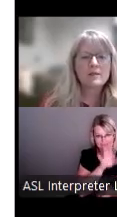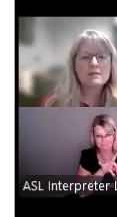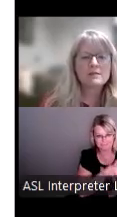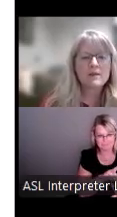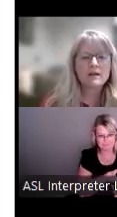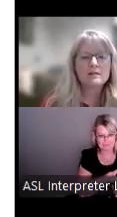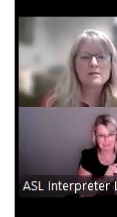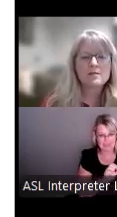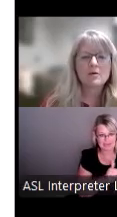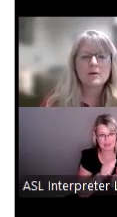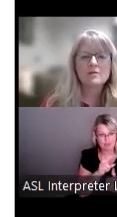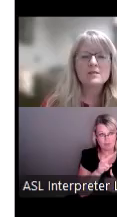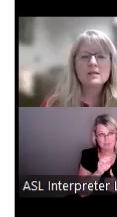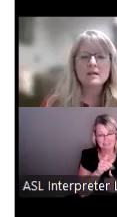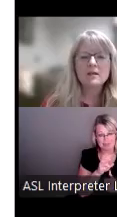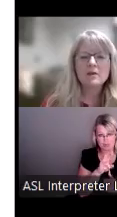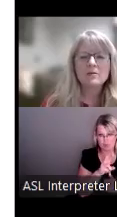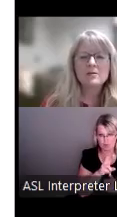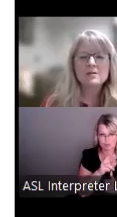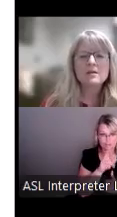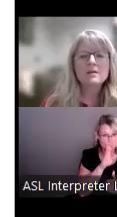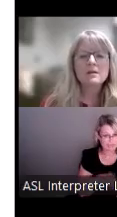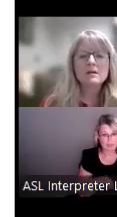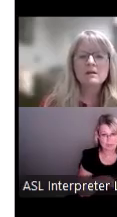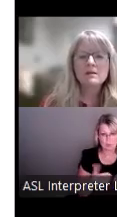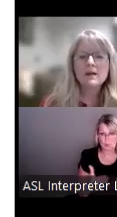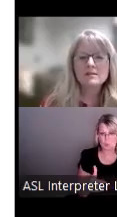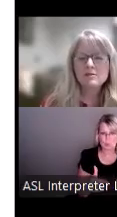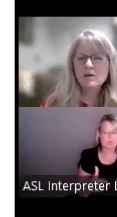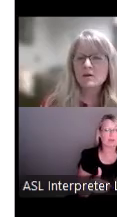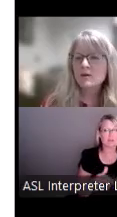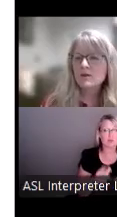big piece of that, and so when you see kiddos that struggle